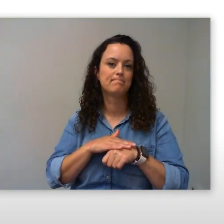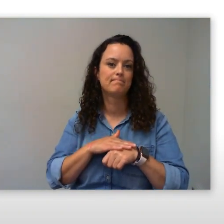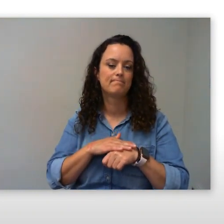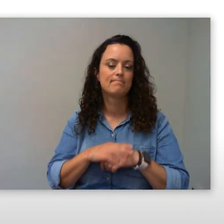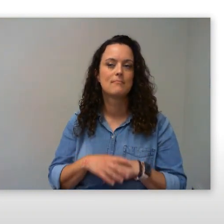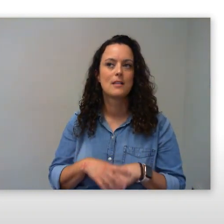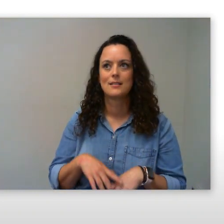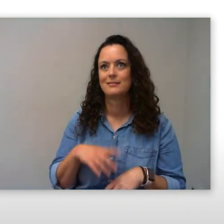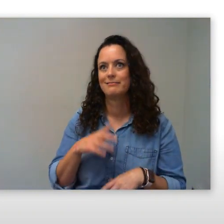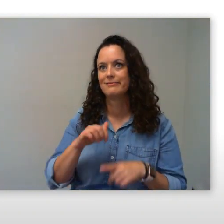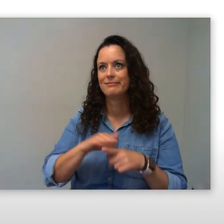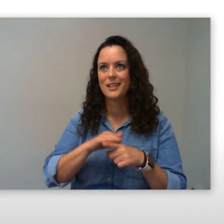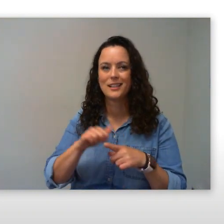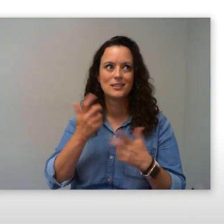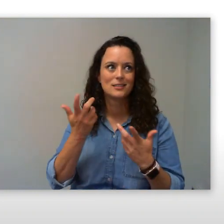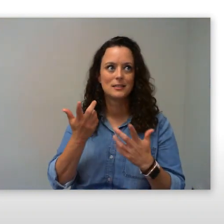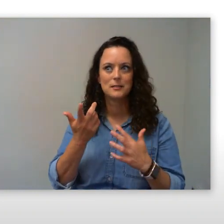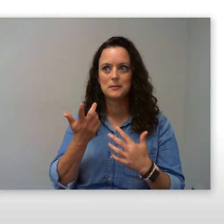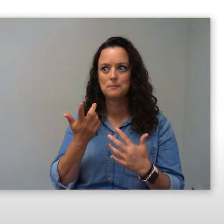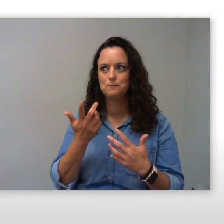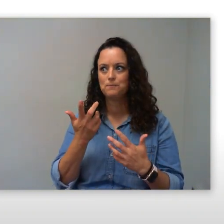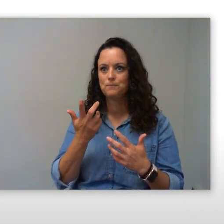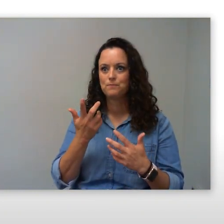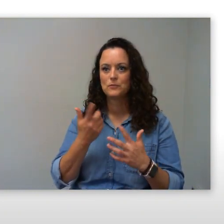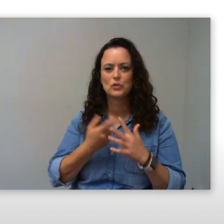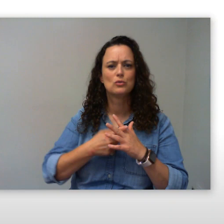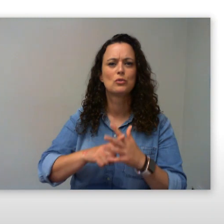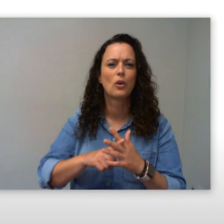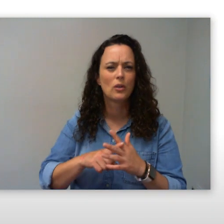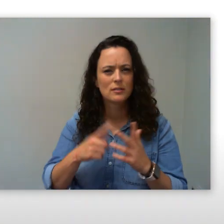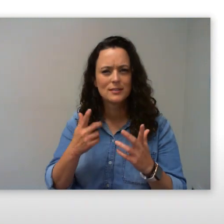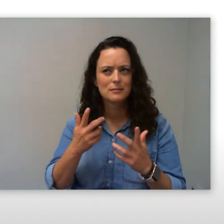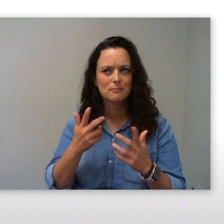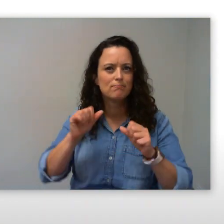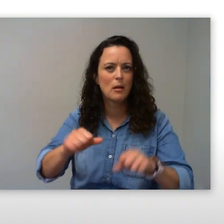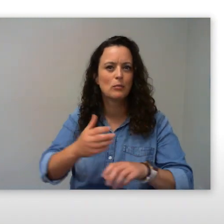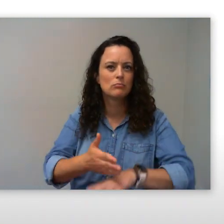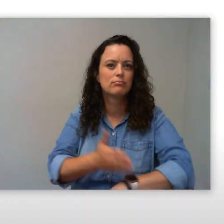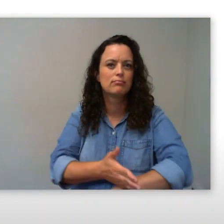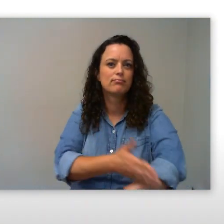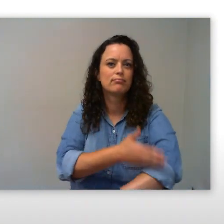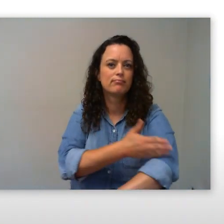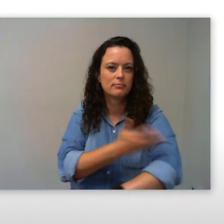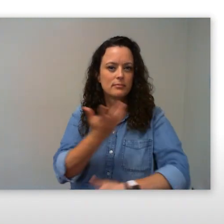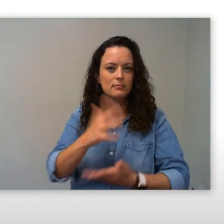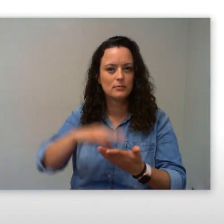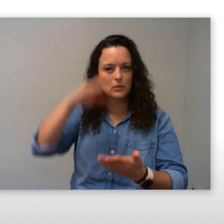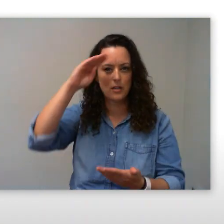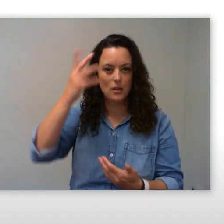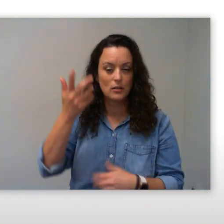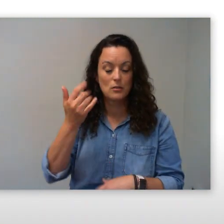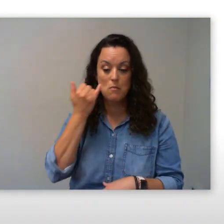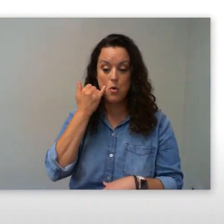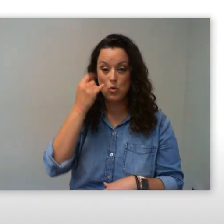just a platform to to grow so if you have any questions i'm